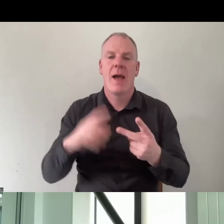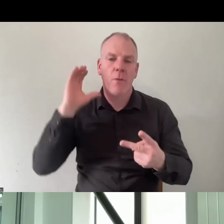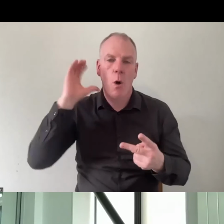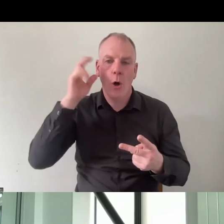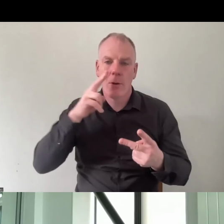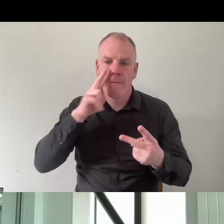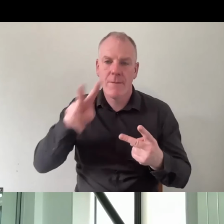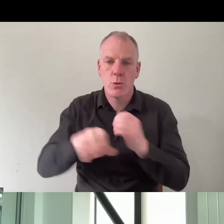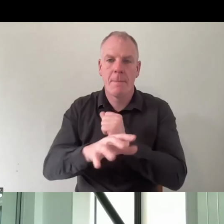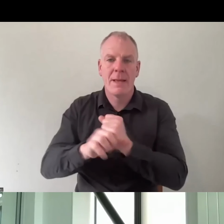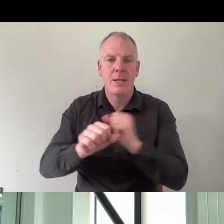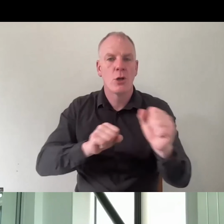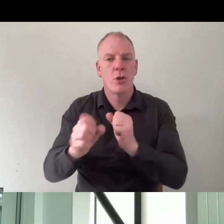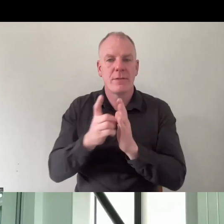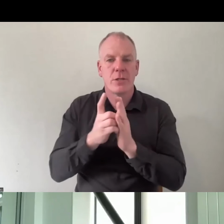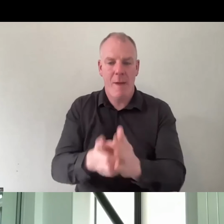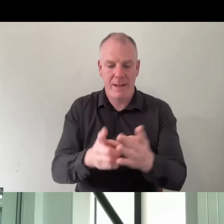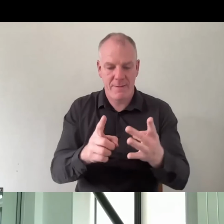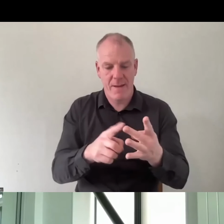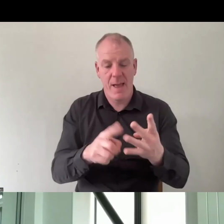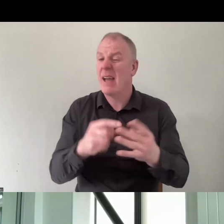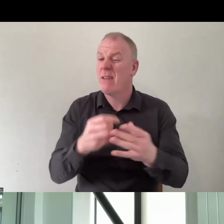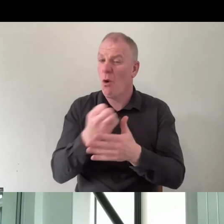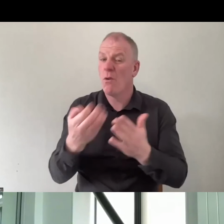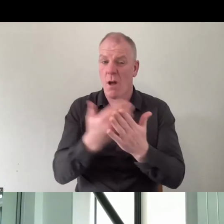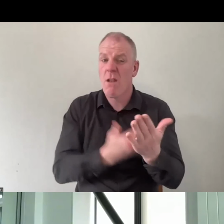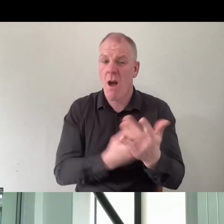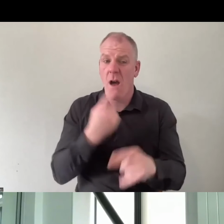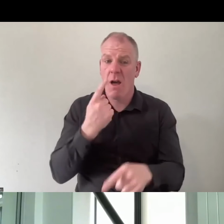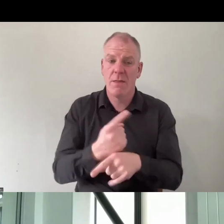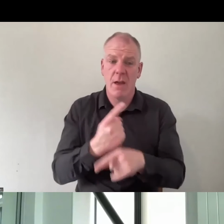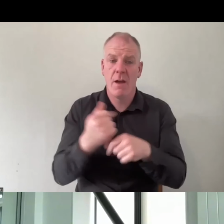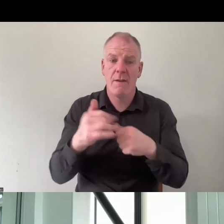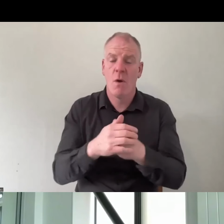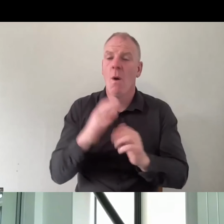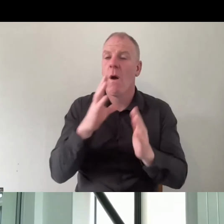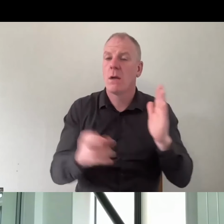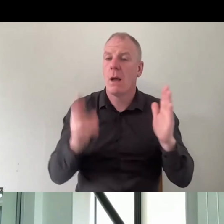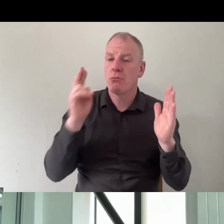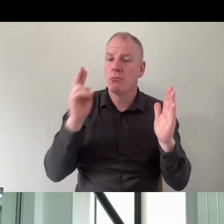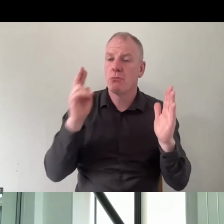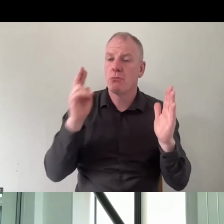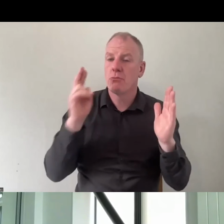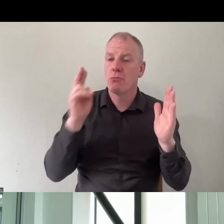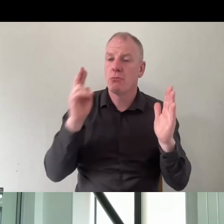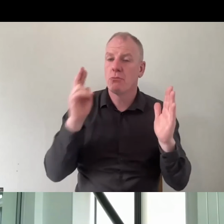as well as other legislation relating to copyright and public procurement.